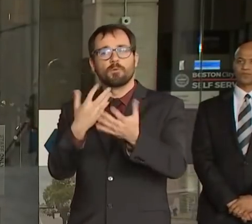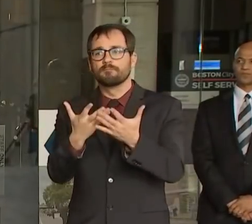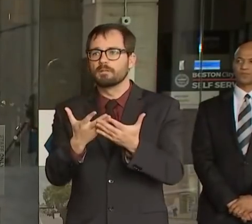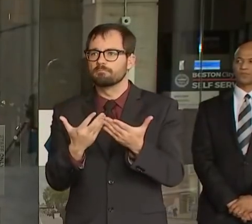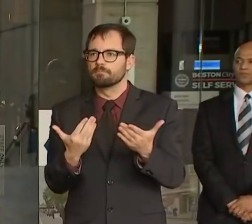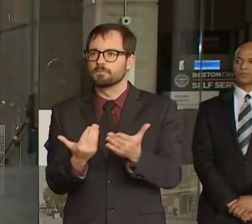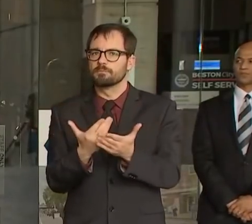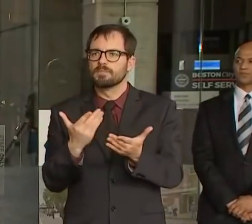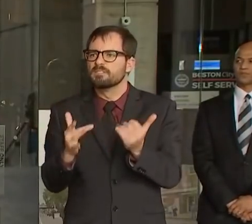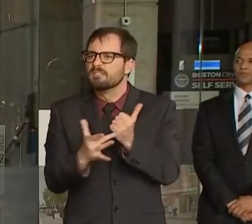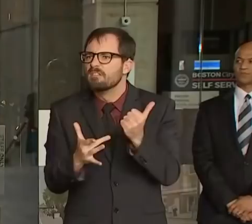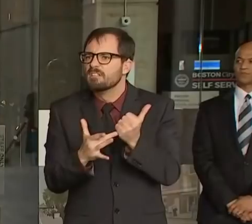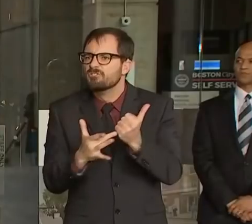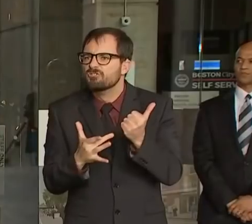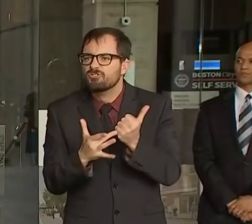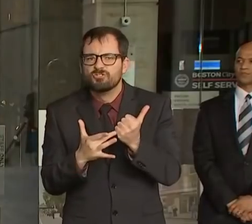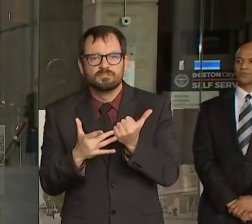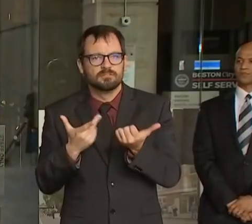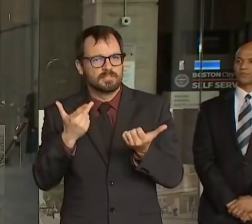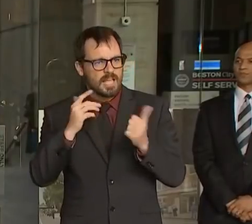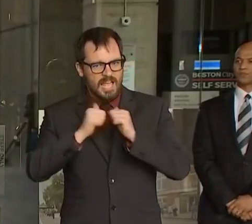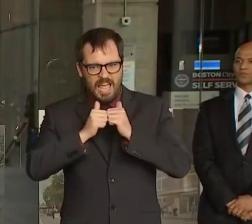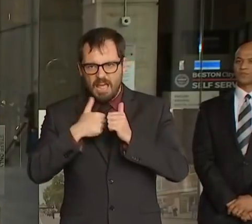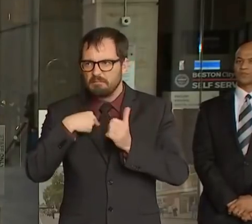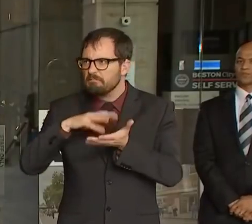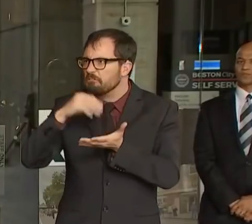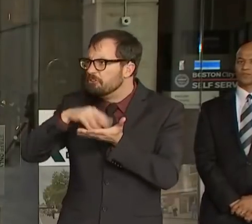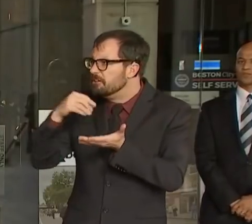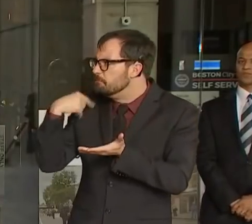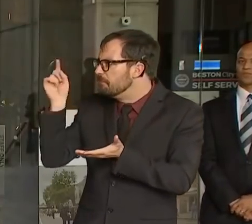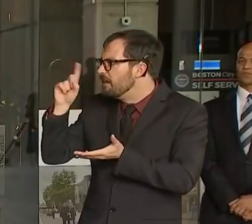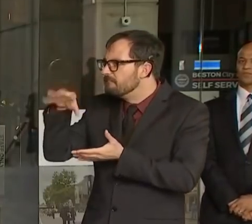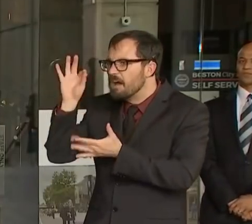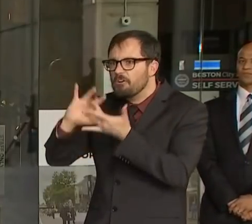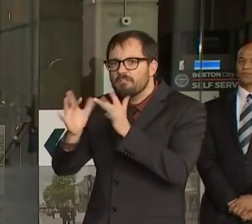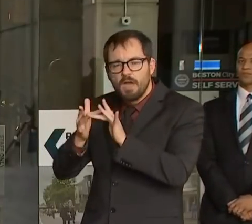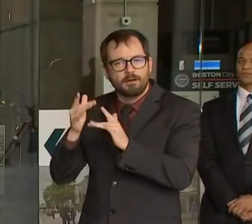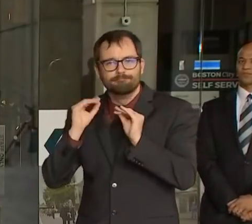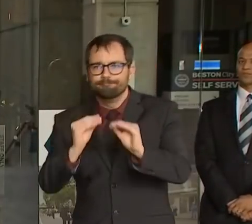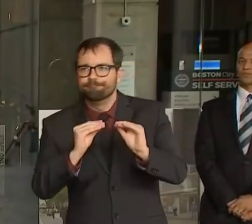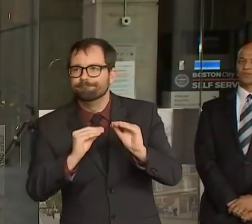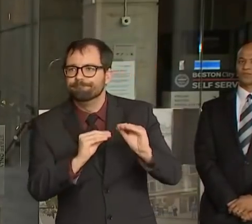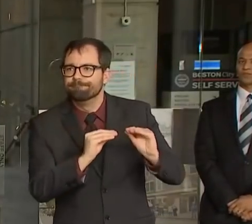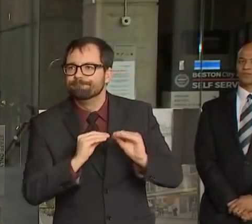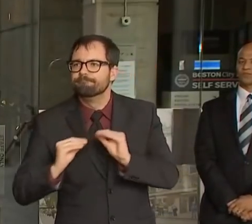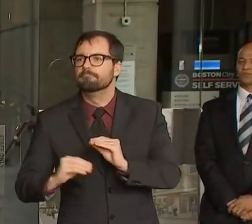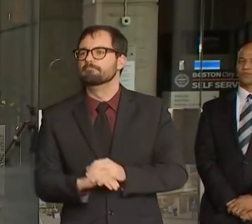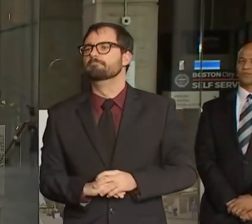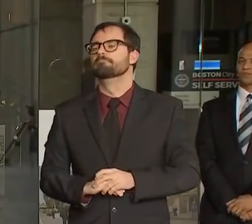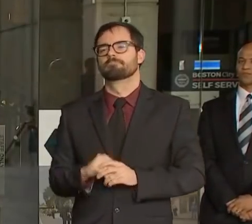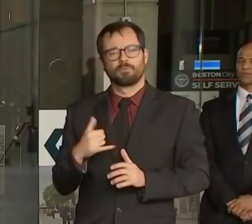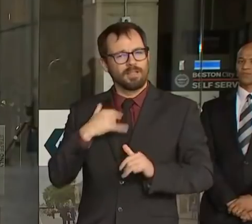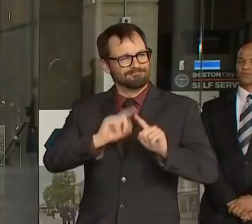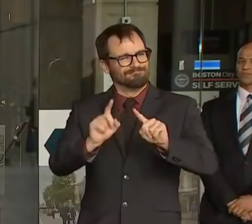TECHNICAL HELP TO GET IS IS IS ONLINE. WE ARE HELPING JOBSEEKERS FIND